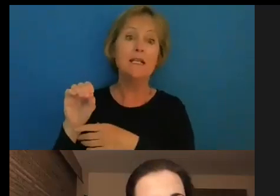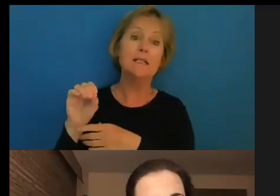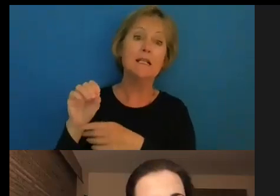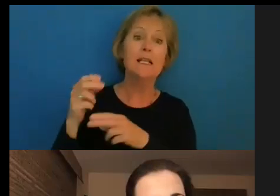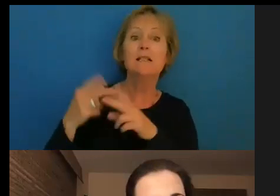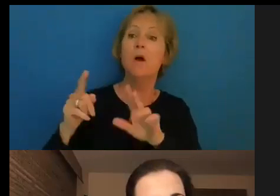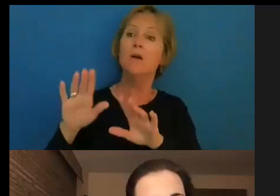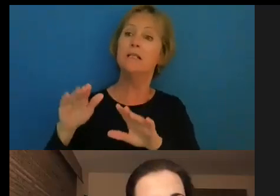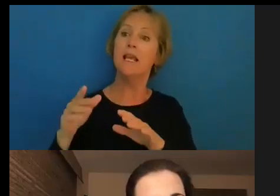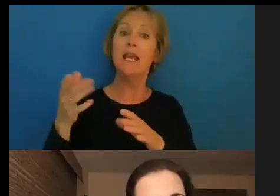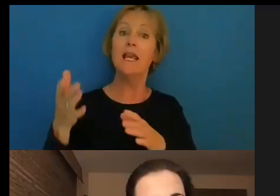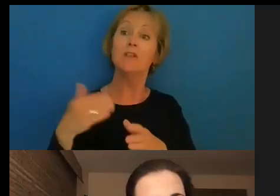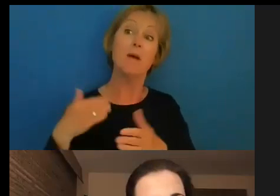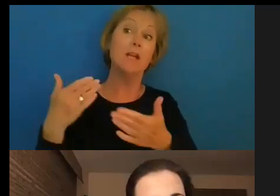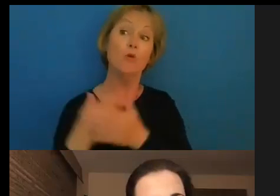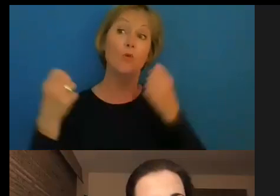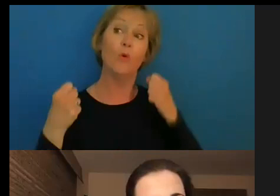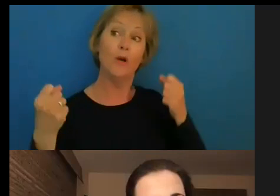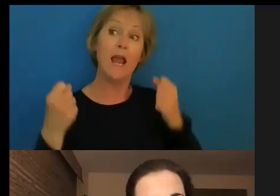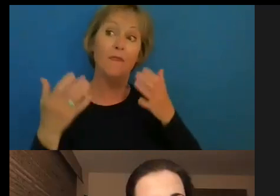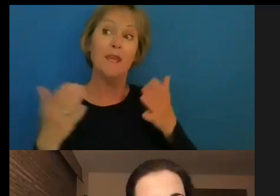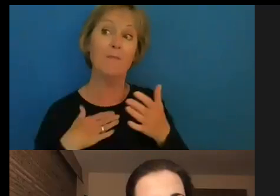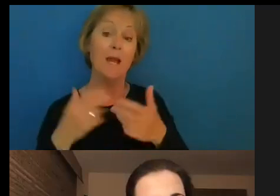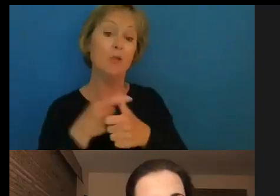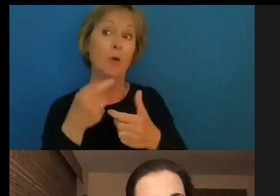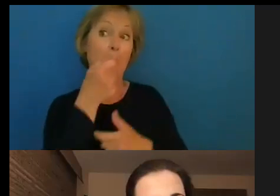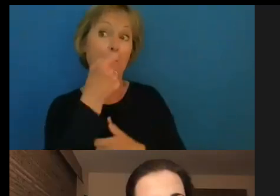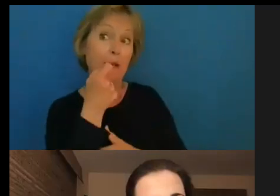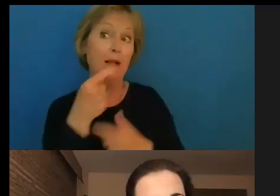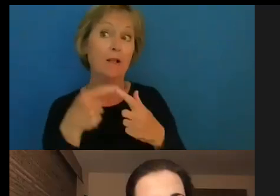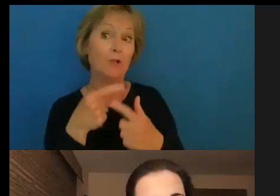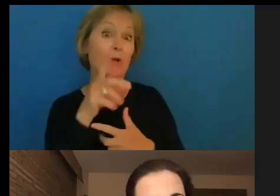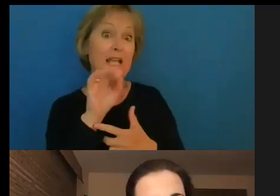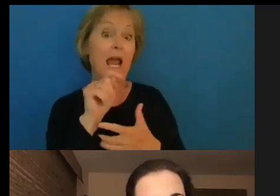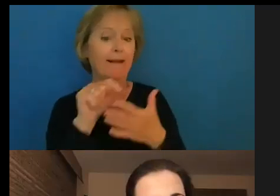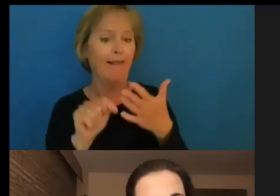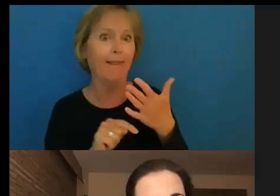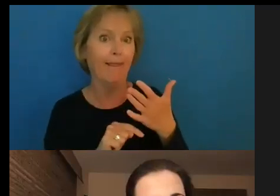'hey, here's my new work-out thing, and here's my new pill here's the new diet I'm on' you know, just kind of bombarding,